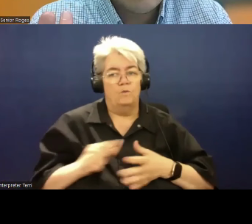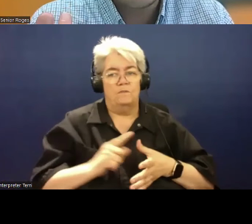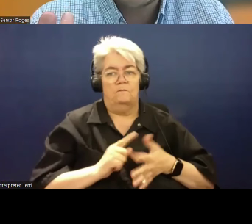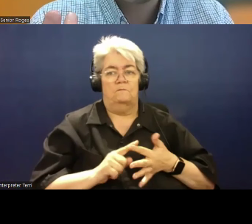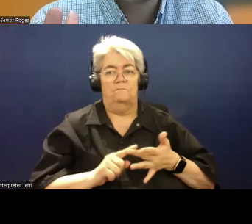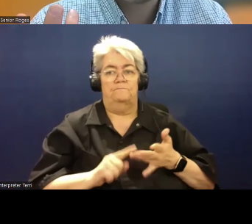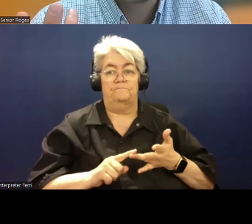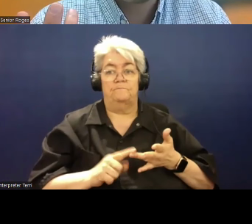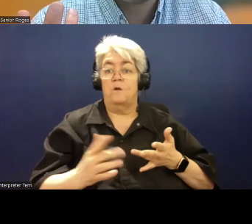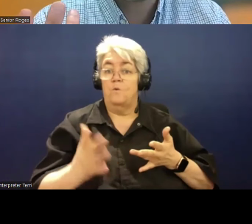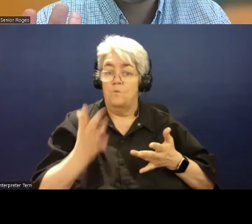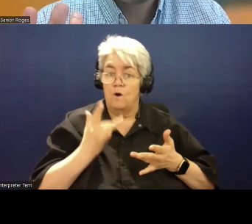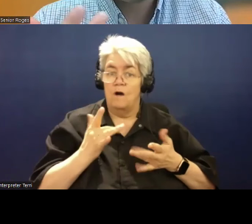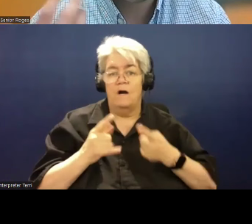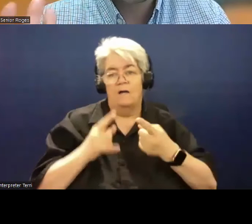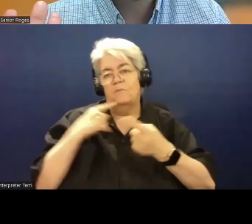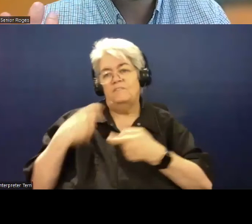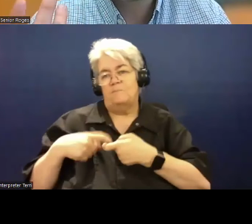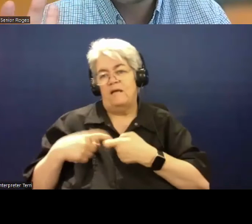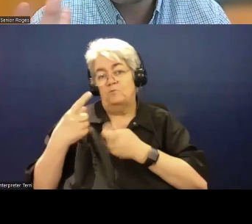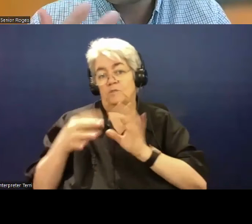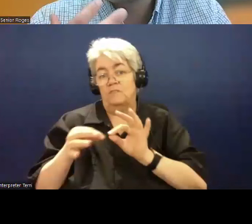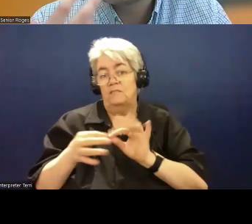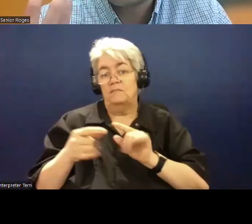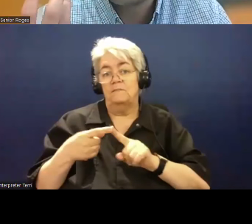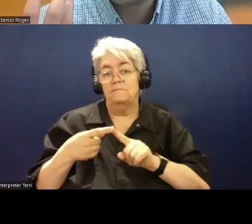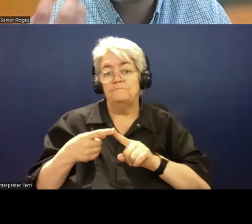STAYING IN SPANISH THAT SAYS DIRTY CLOTHES YOU WASH AT HOME WHICH